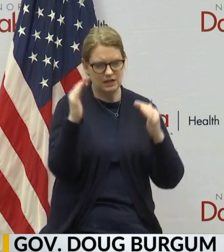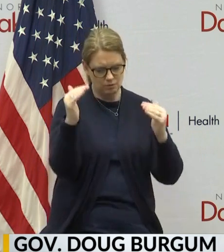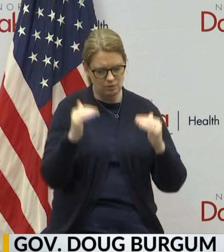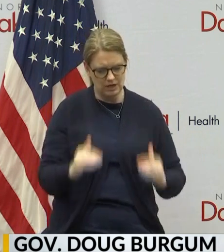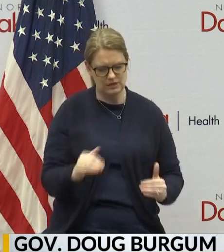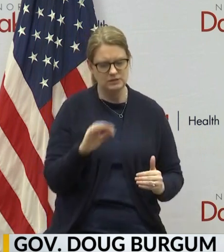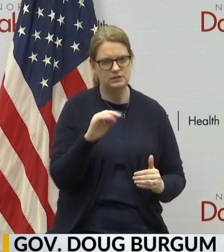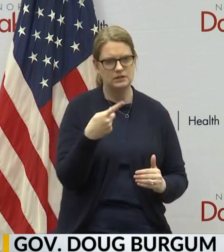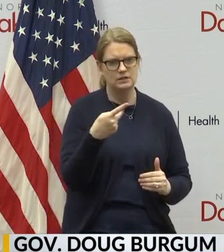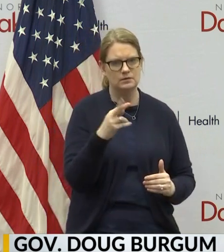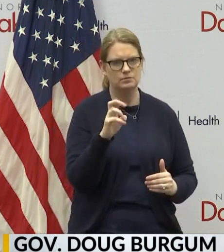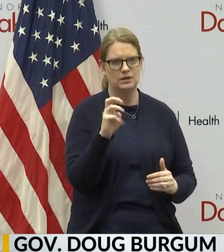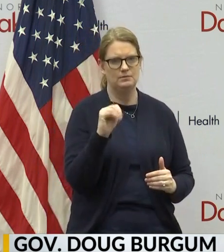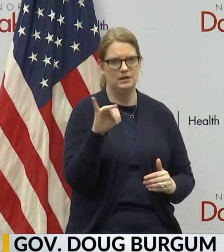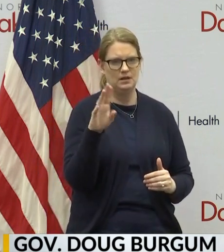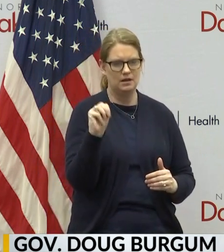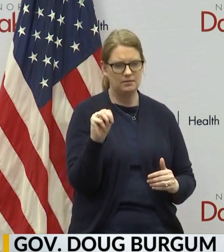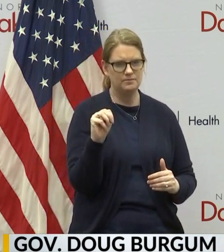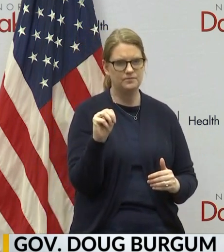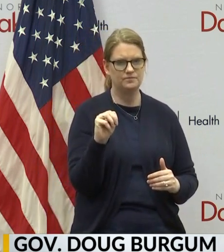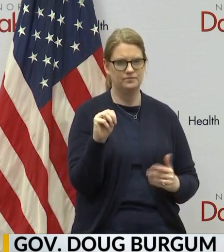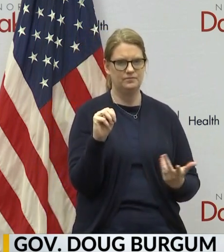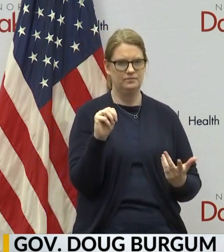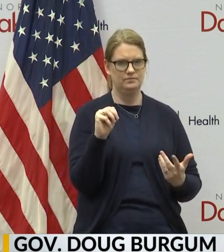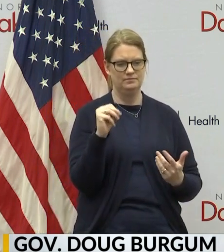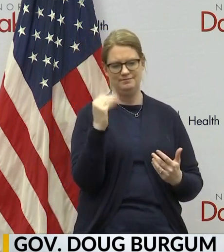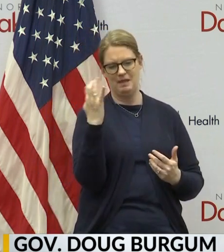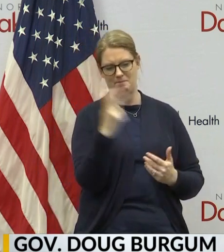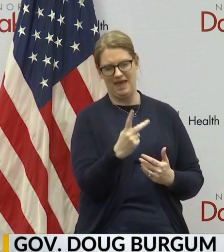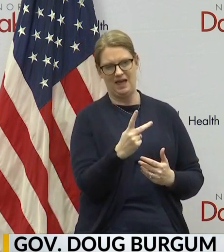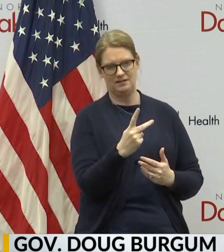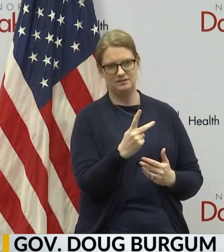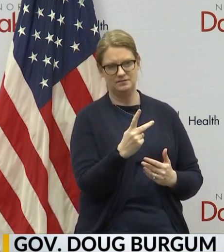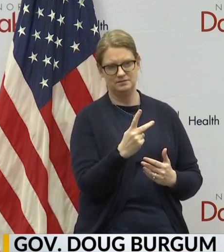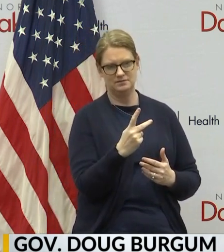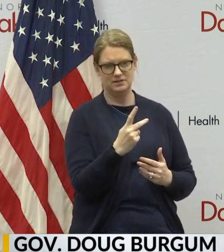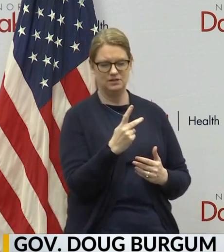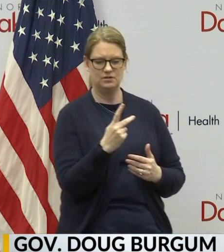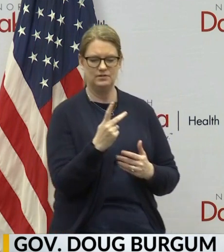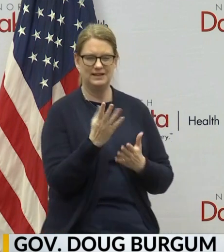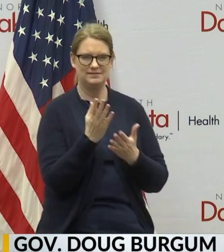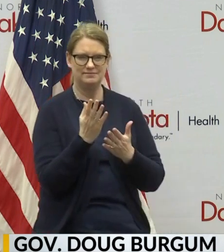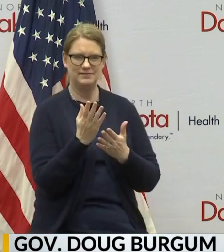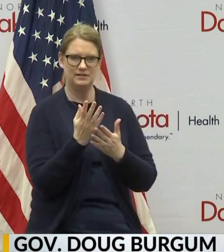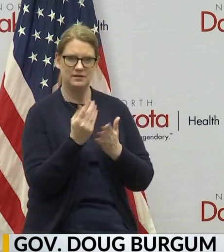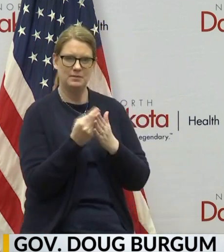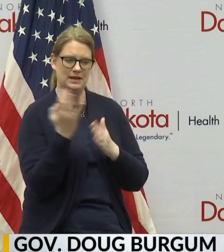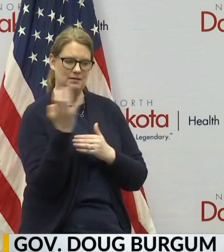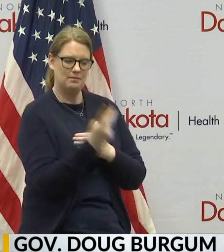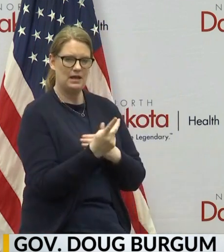AND THEY ALSO DO IT IN A WAY WHERE WE'RE ABLE TO PROVIDE